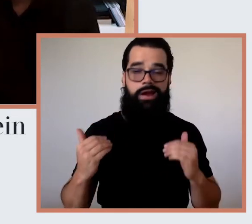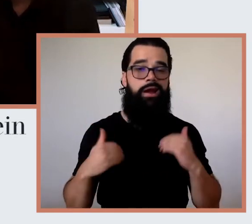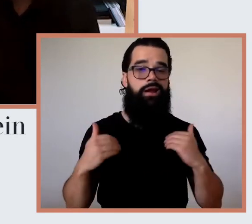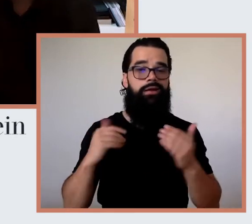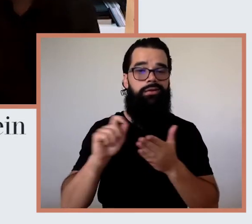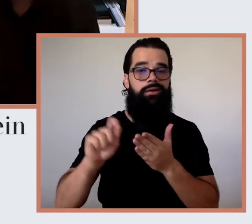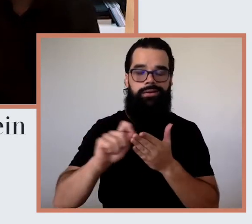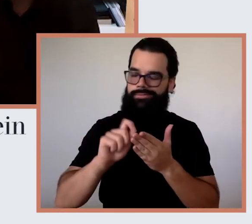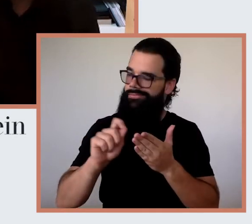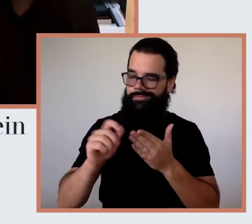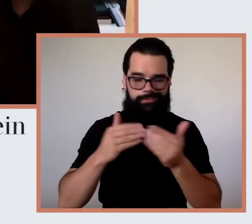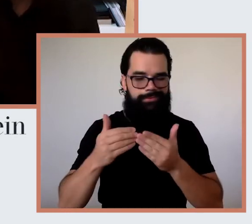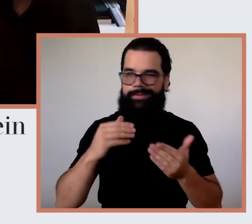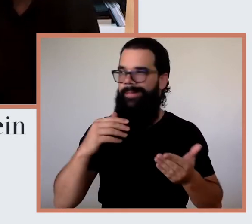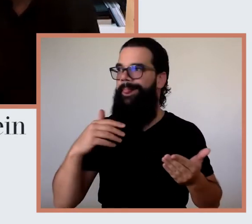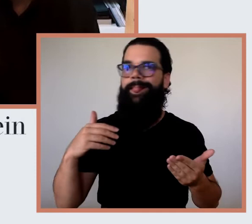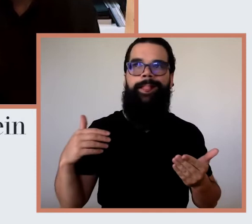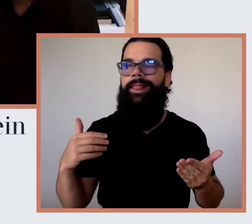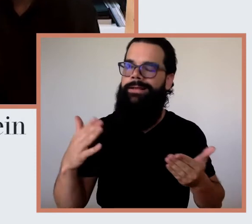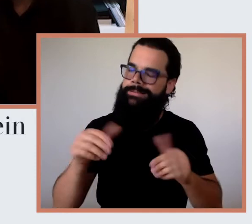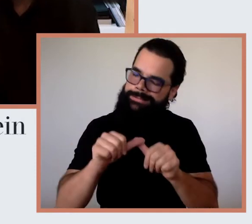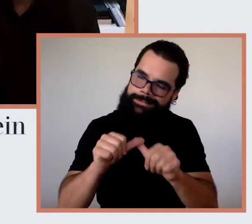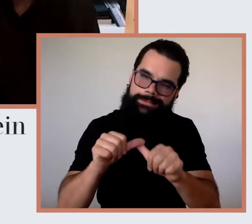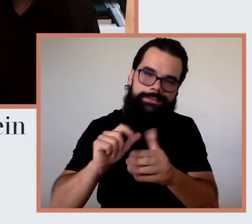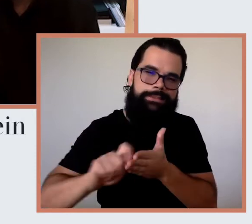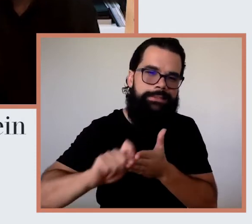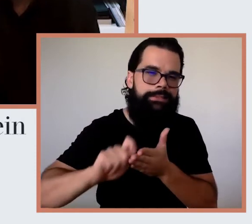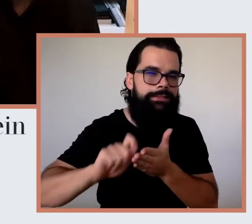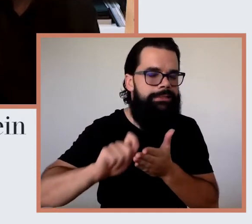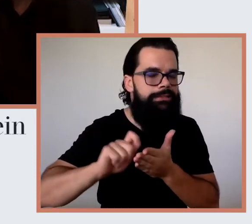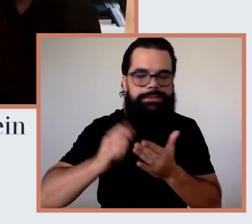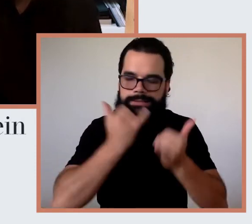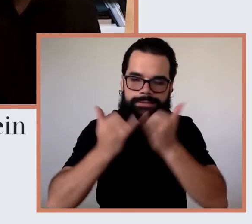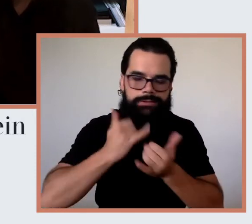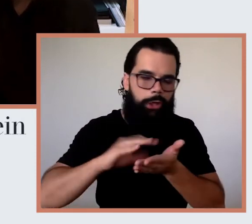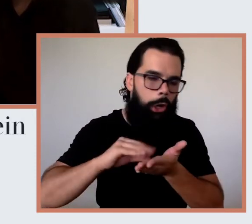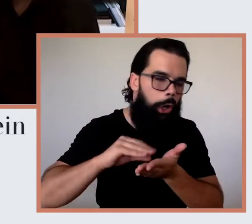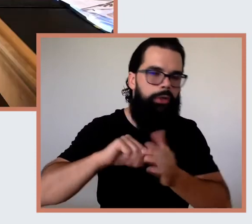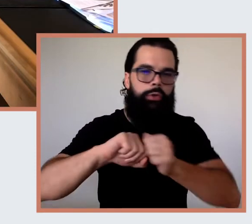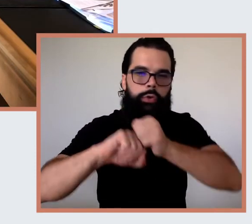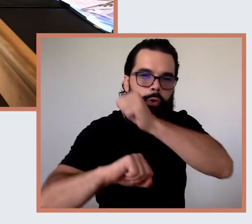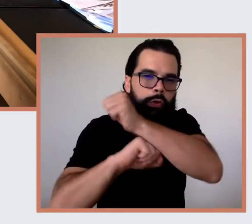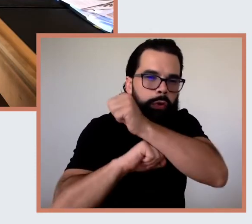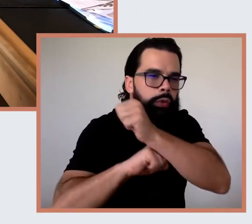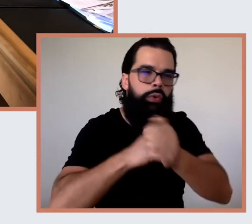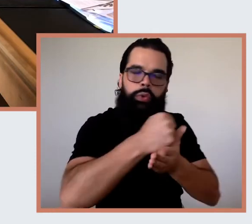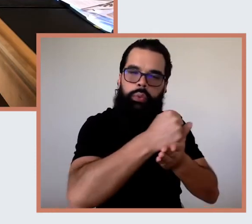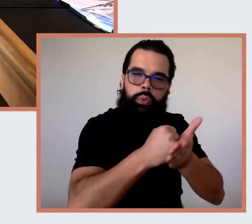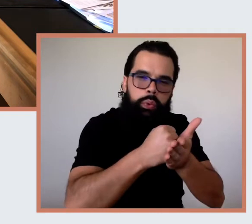but what I say to young writers is here's how you get better, keep writing, make mistakes, learn structure,